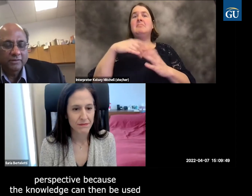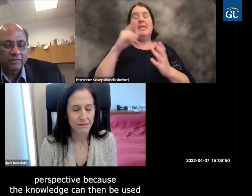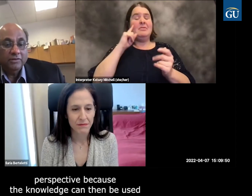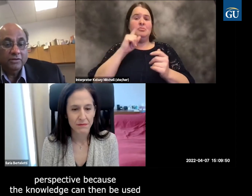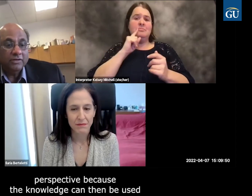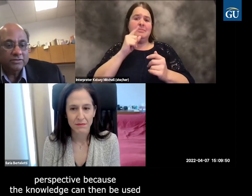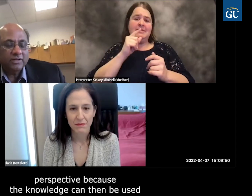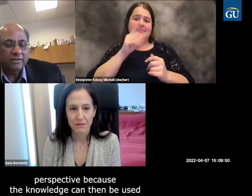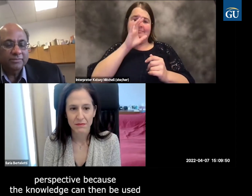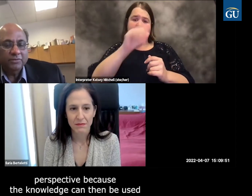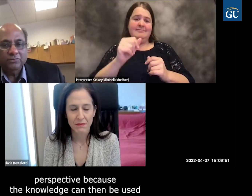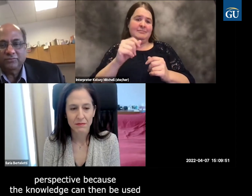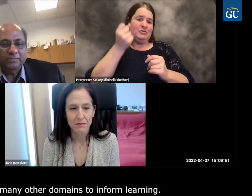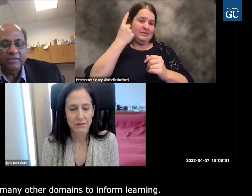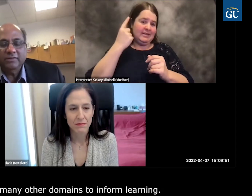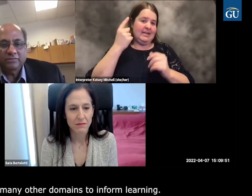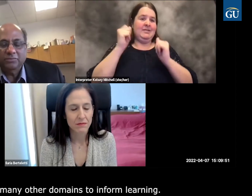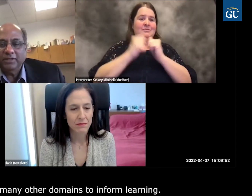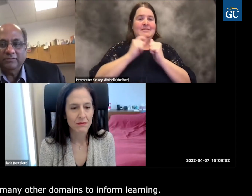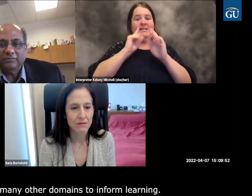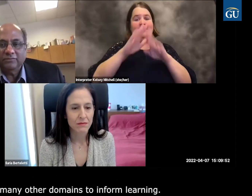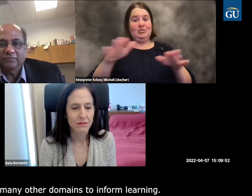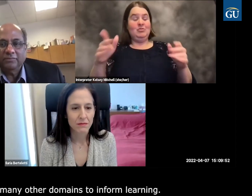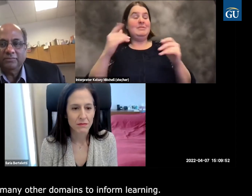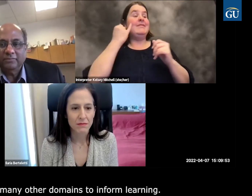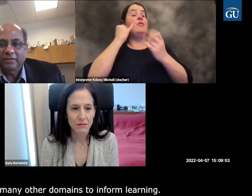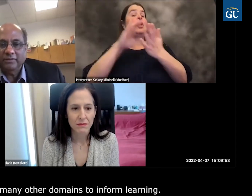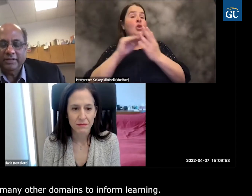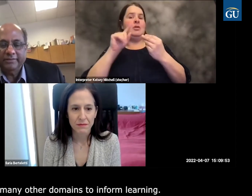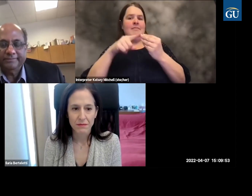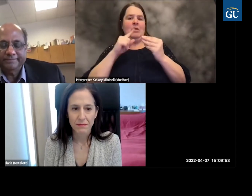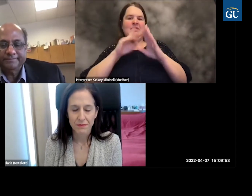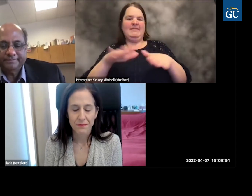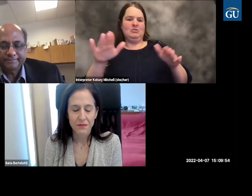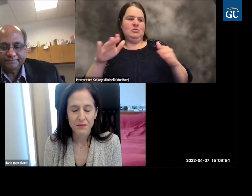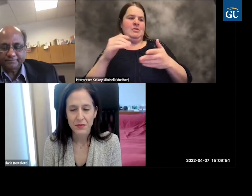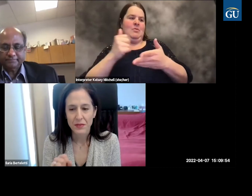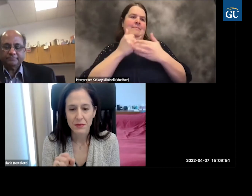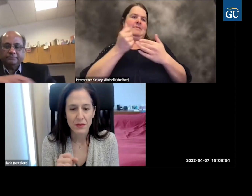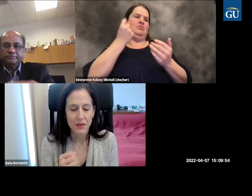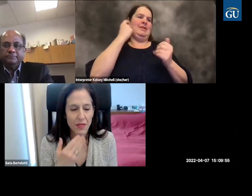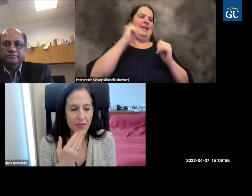the knowledge can then be used in many other domains to inform learning